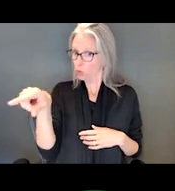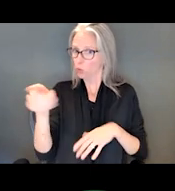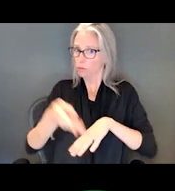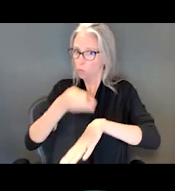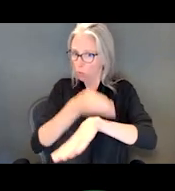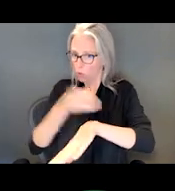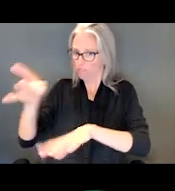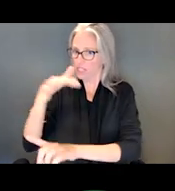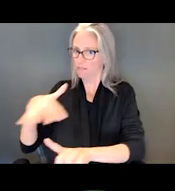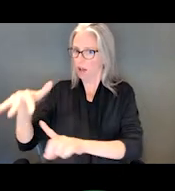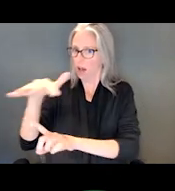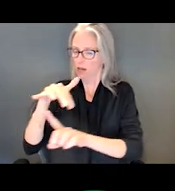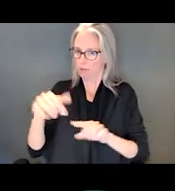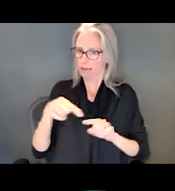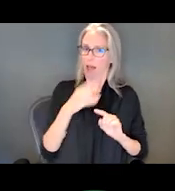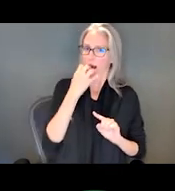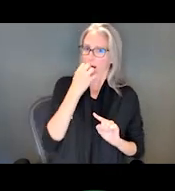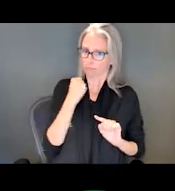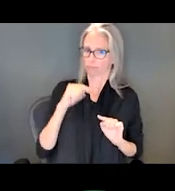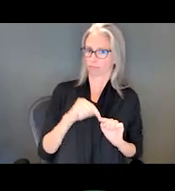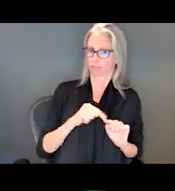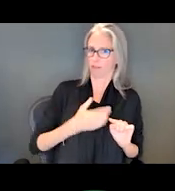to Unfortunately,itudinal barriers.